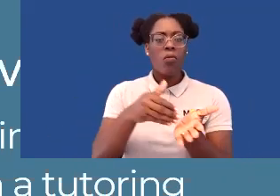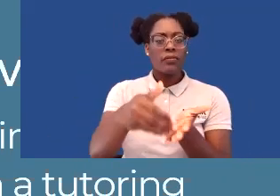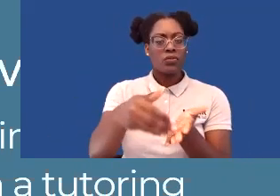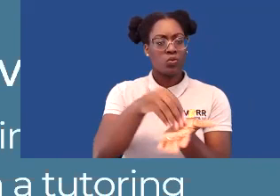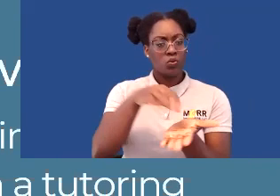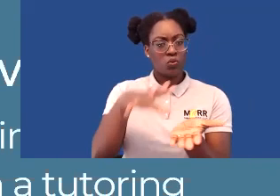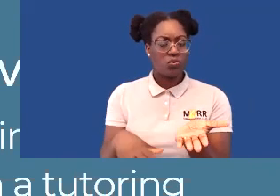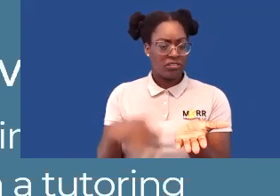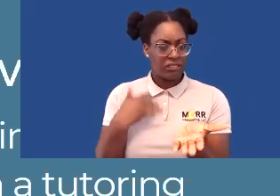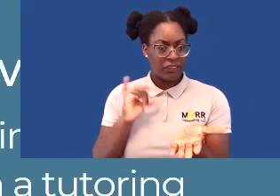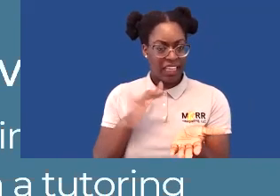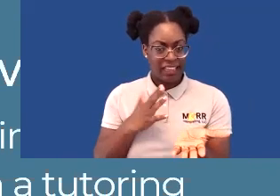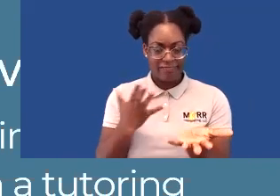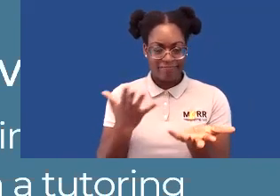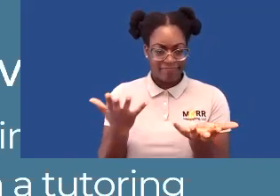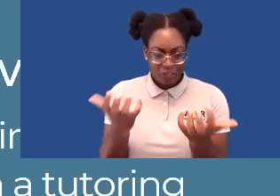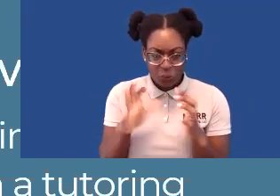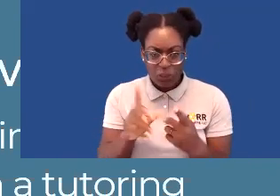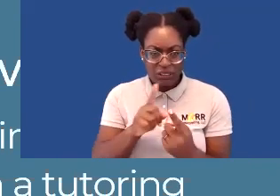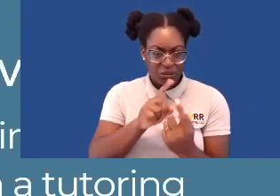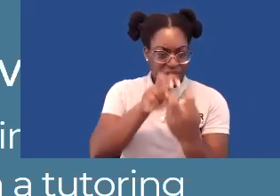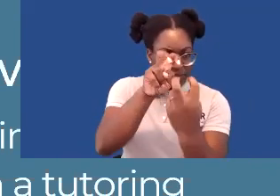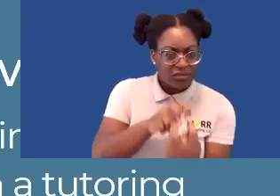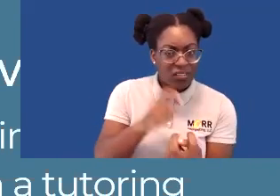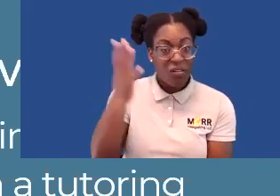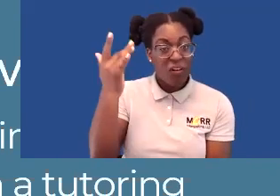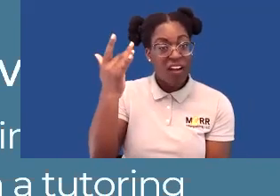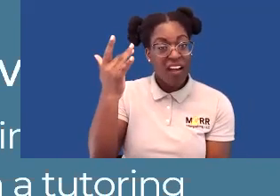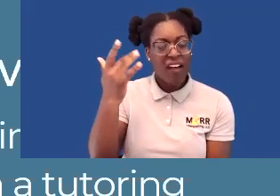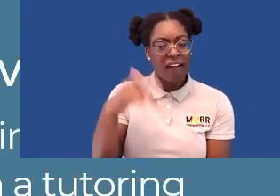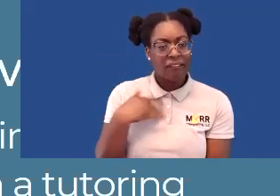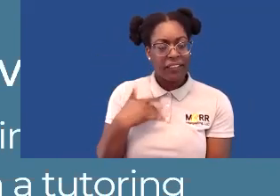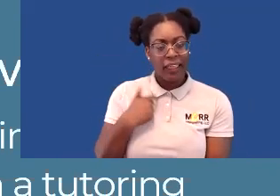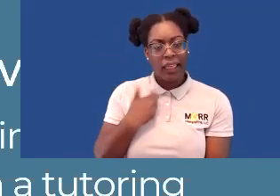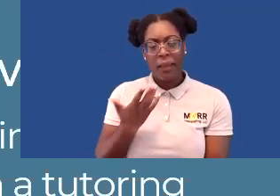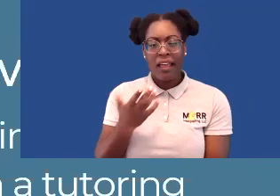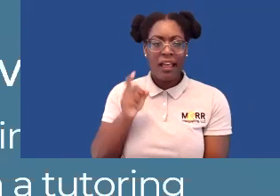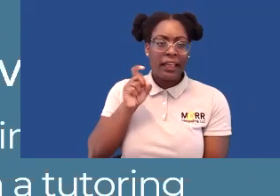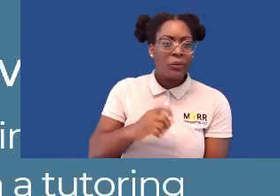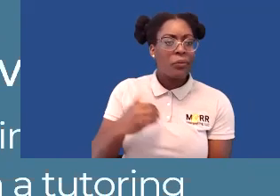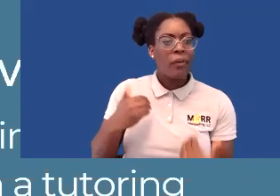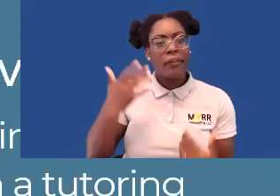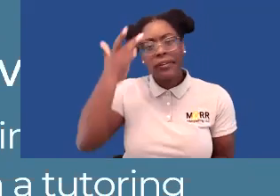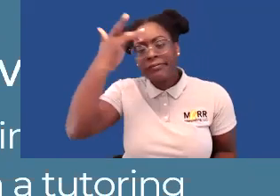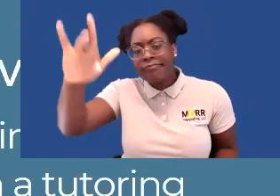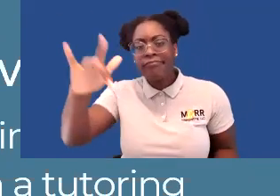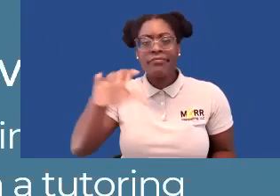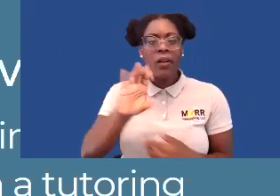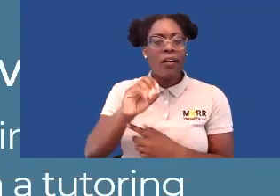This idea that they have to have a certain threshold of cognitive or affective or even linguistic capital